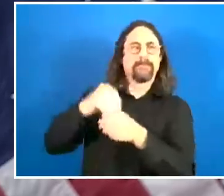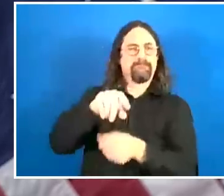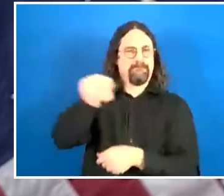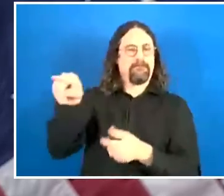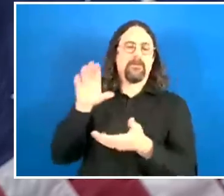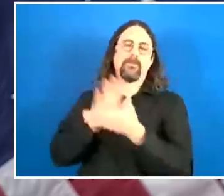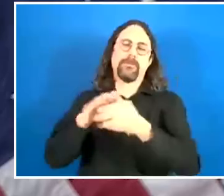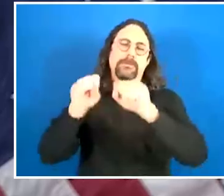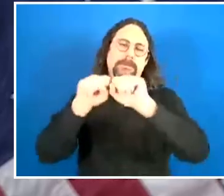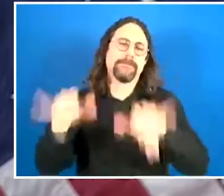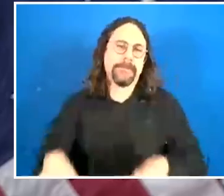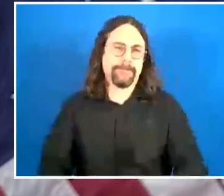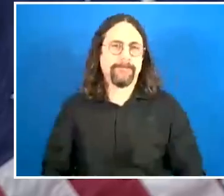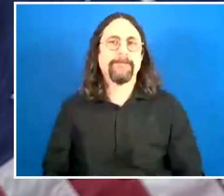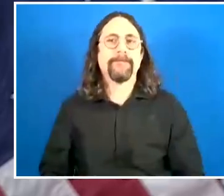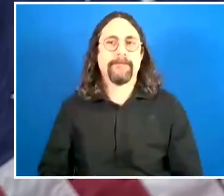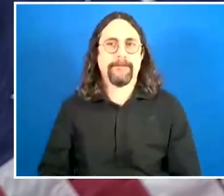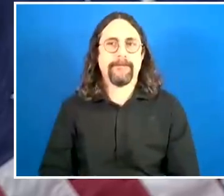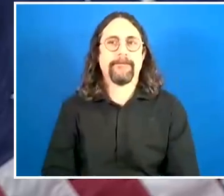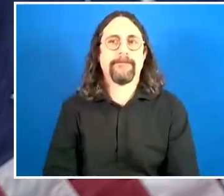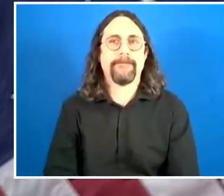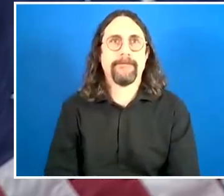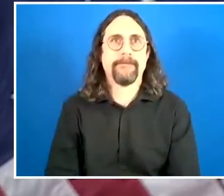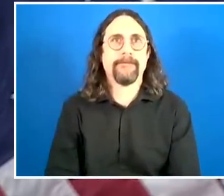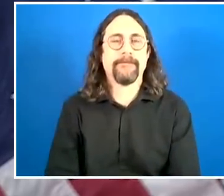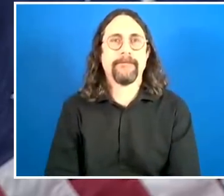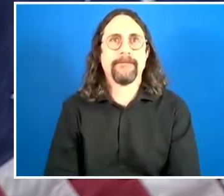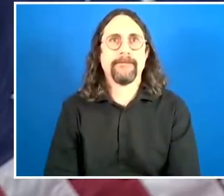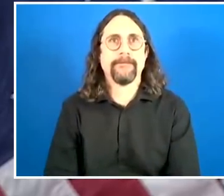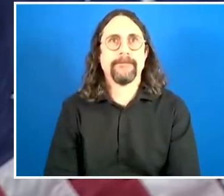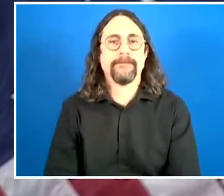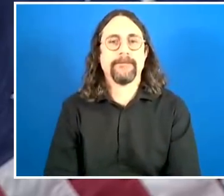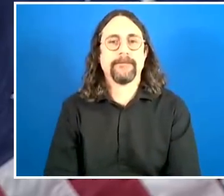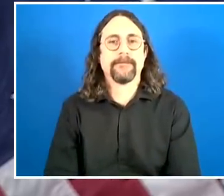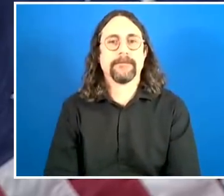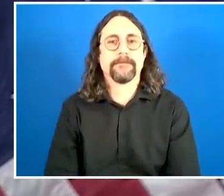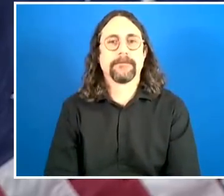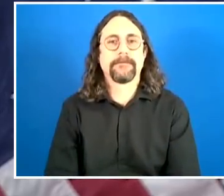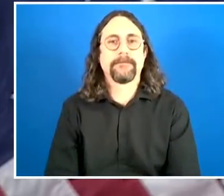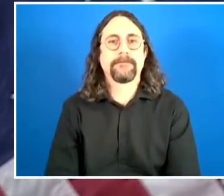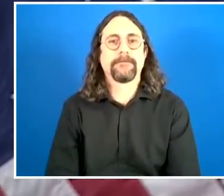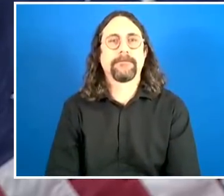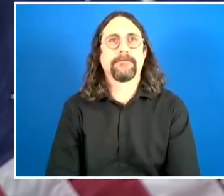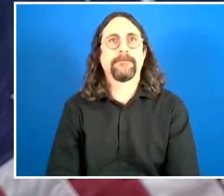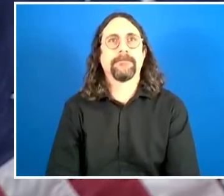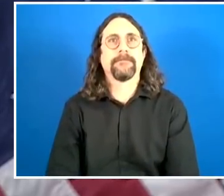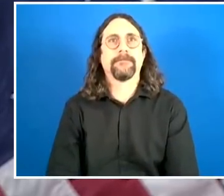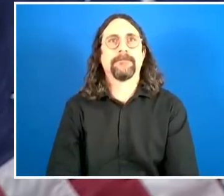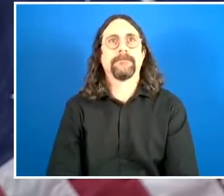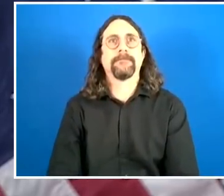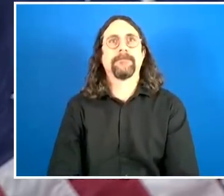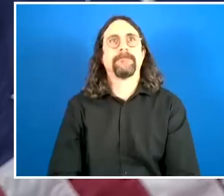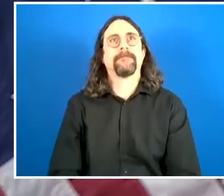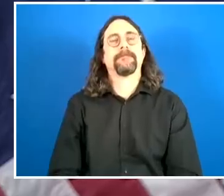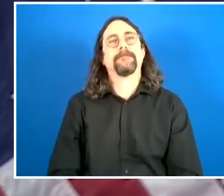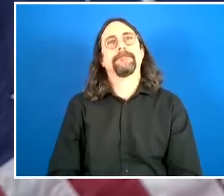YEAR BUT I KNOW WE'RE UP TO IT.